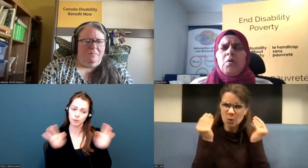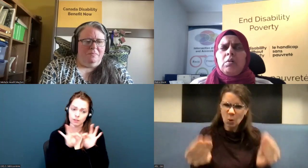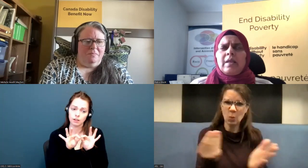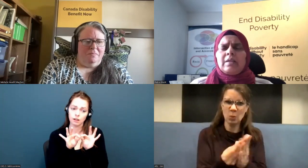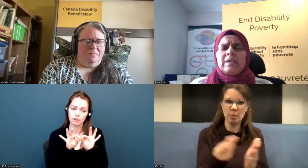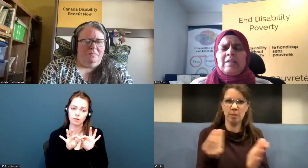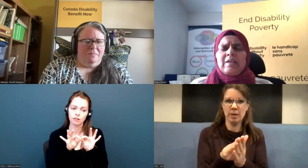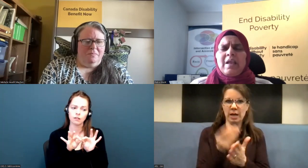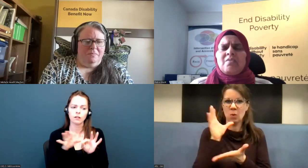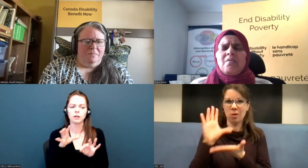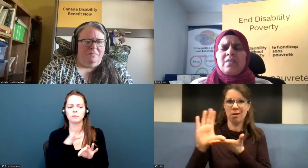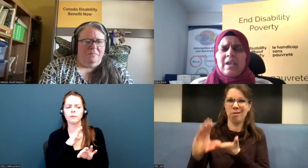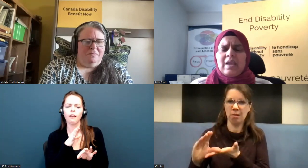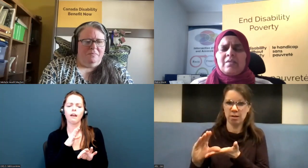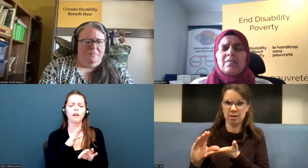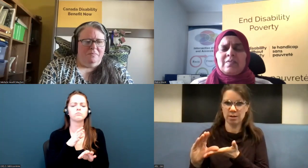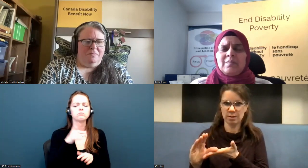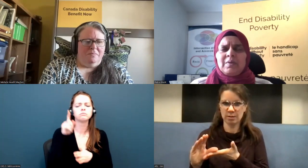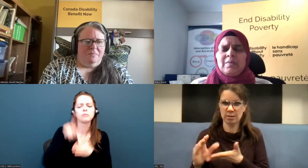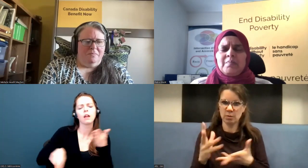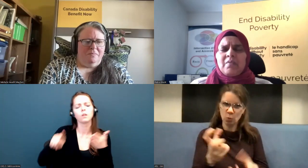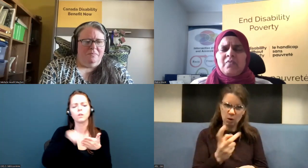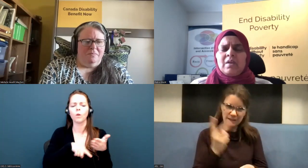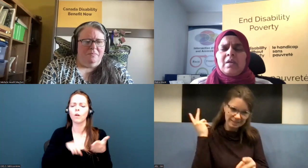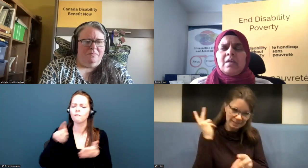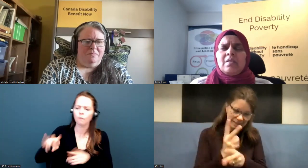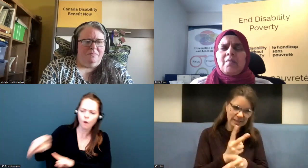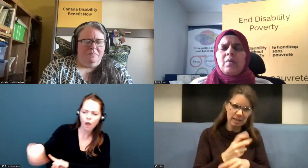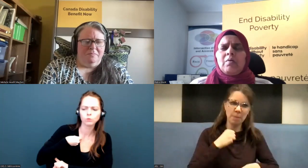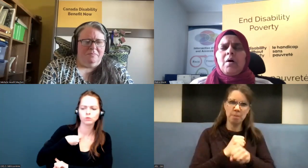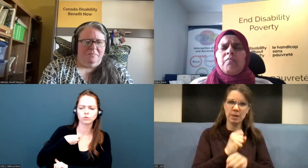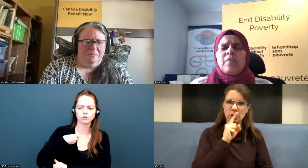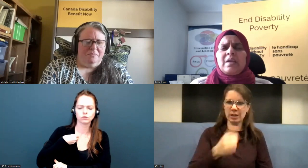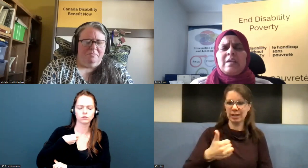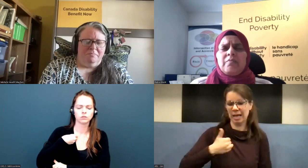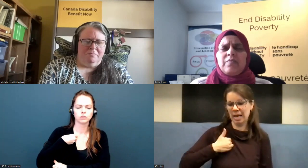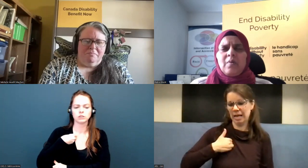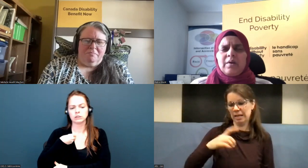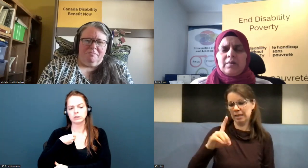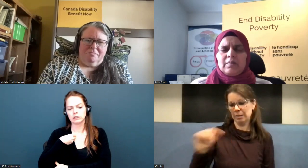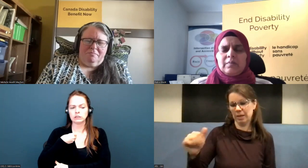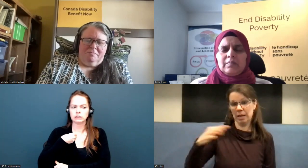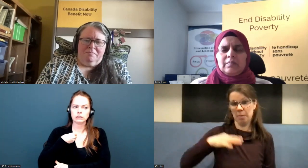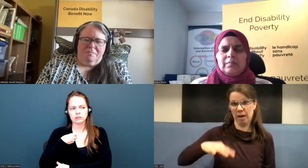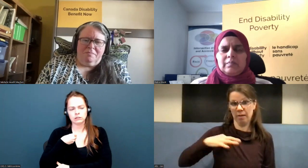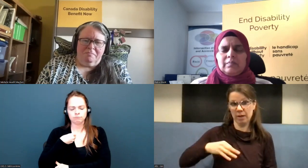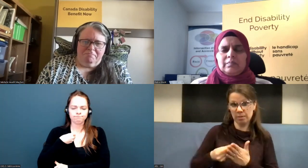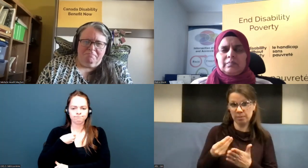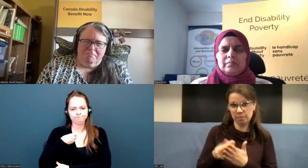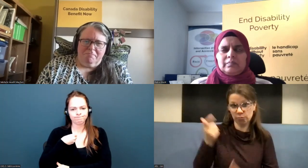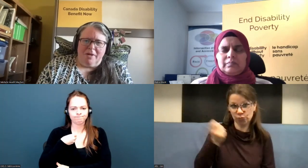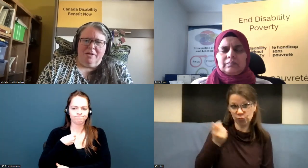AND THE INTENT OF THE CANADA DISABILITY BENEFIT THAT WE'RE ALL FIGHTING FOR. Michelle: THANK YOU, RABIA.